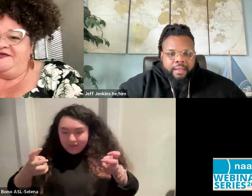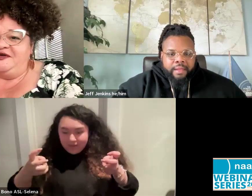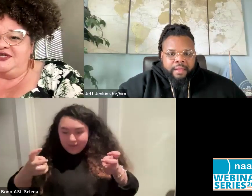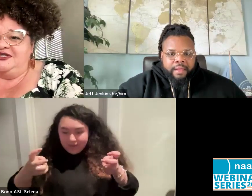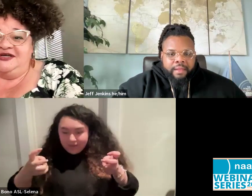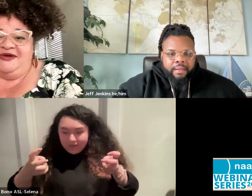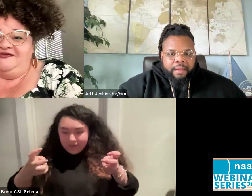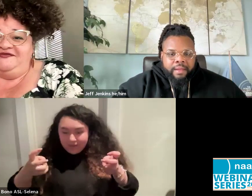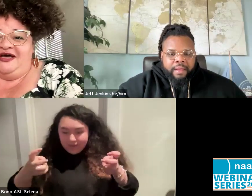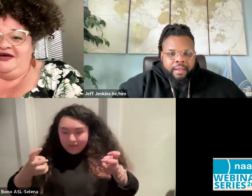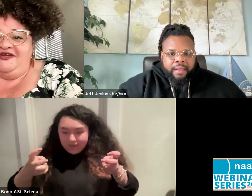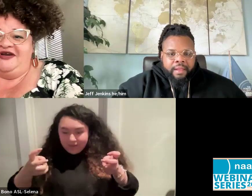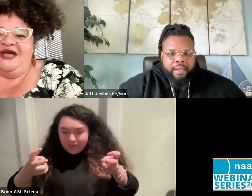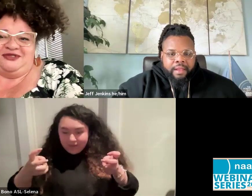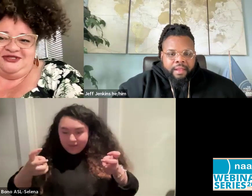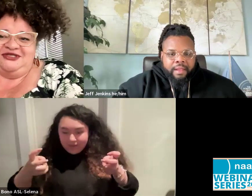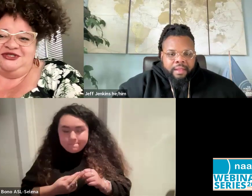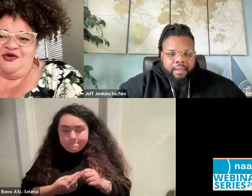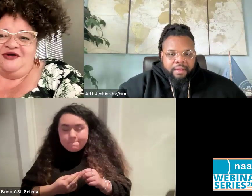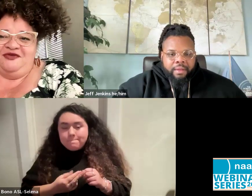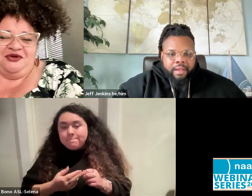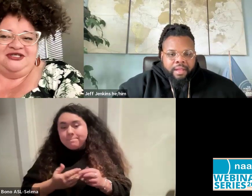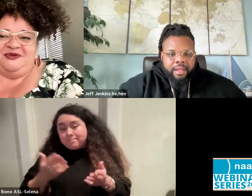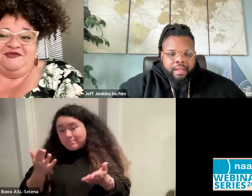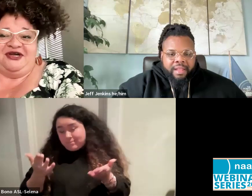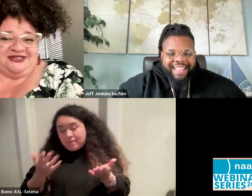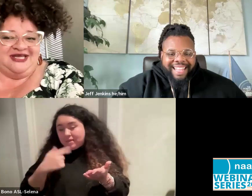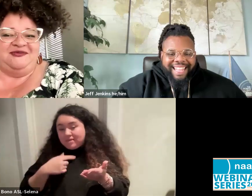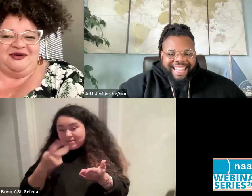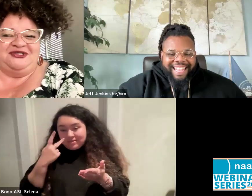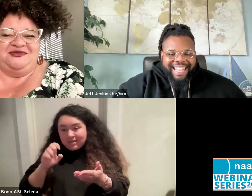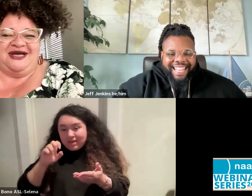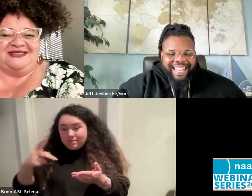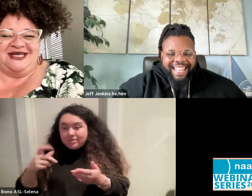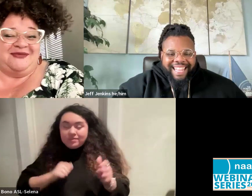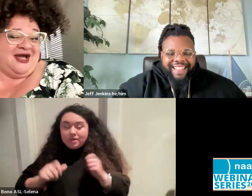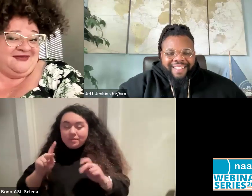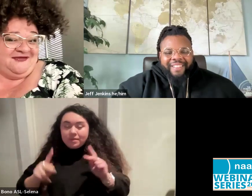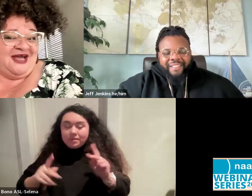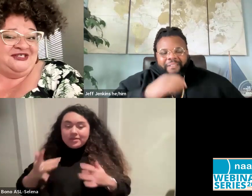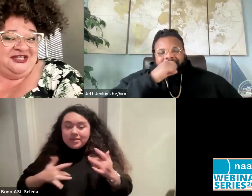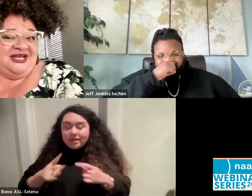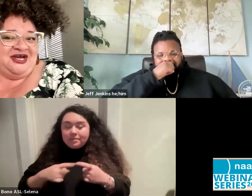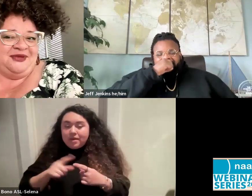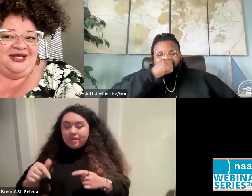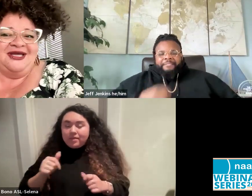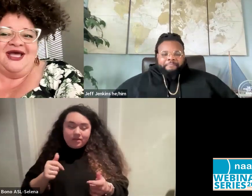Folks are talking about favorite episodes of the show. Of course, people are very excited about what you had to say about having a fashion line coming